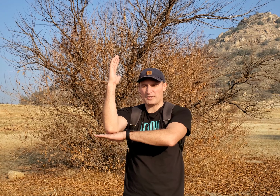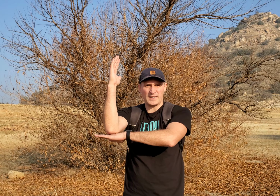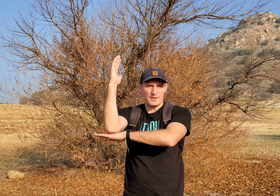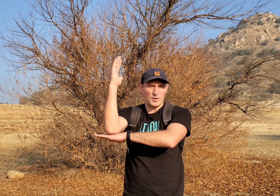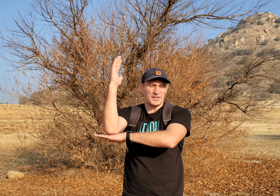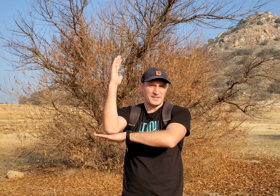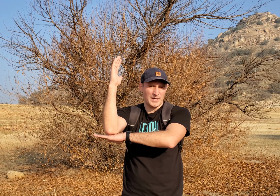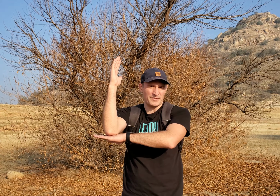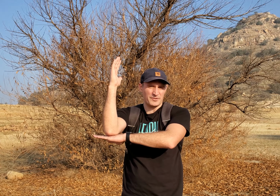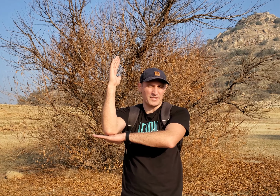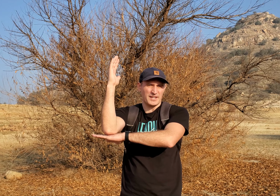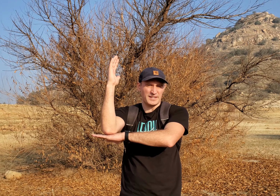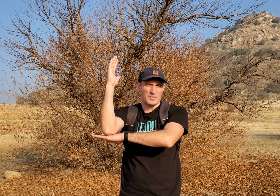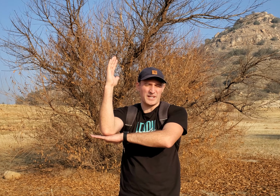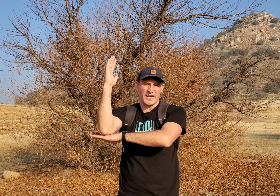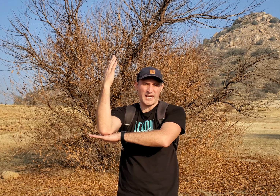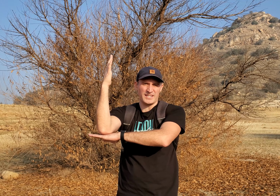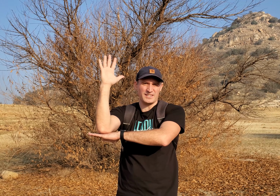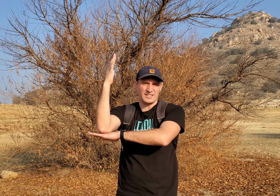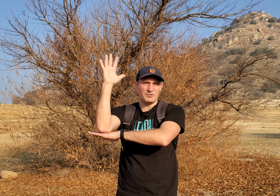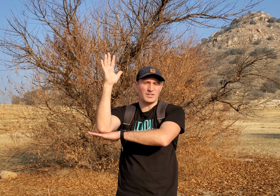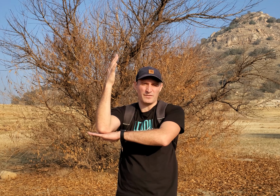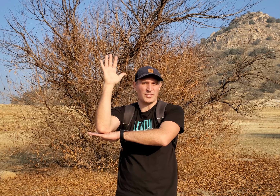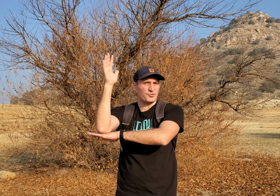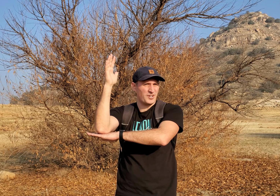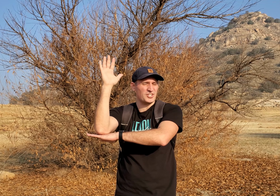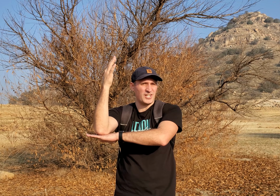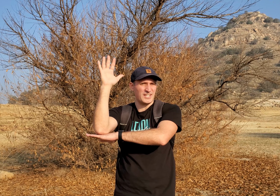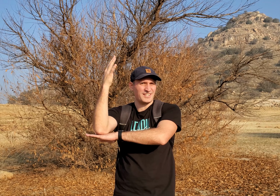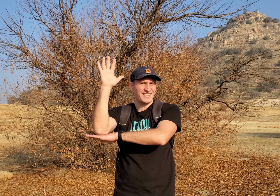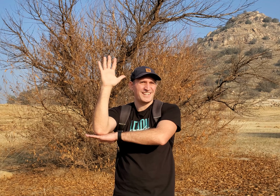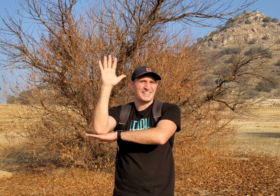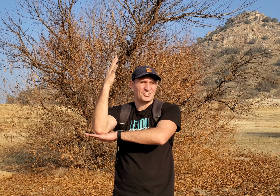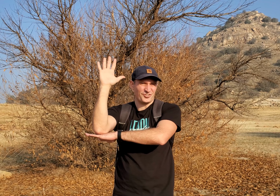elbow on top of your non-dominant hand and you give the tree a shake. Tree.